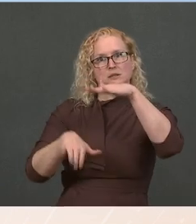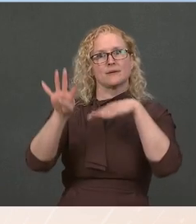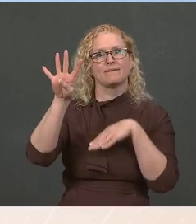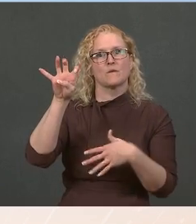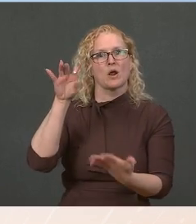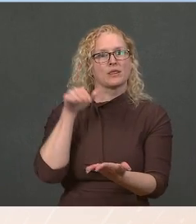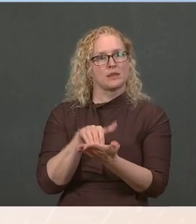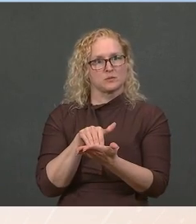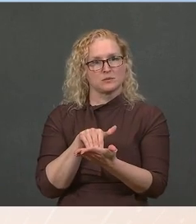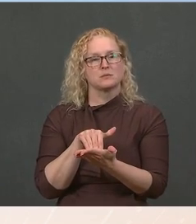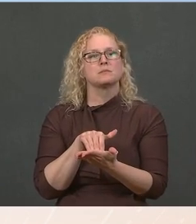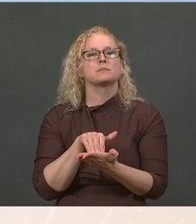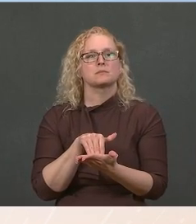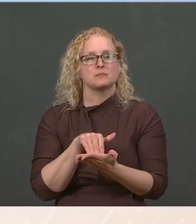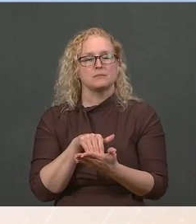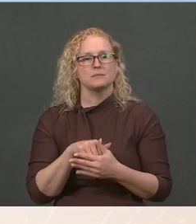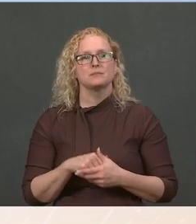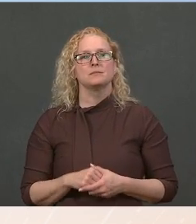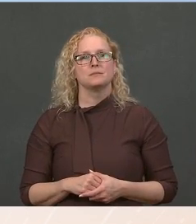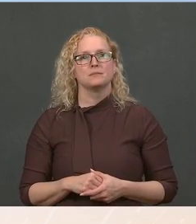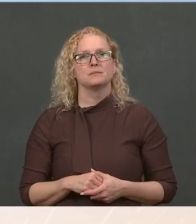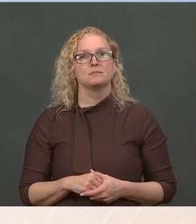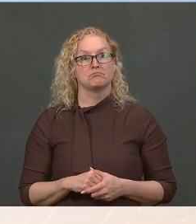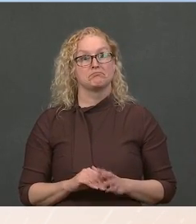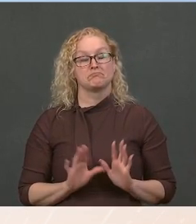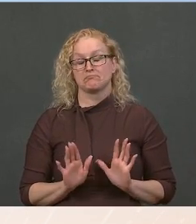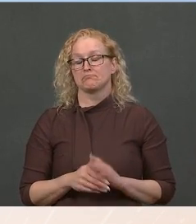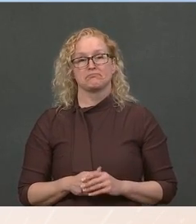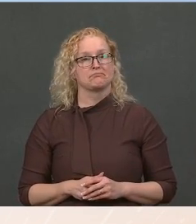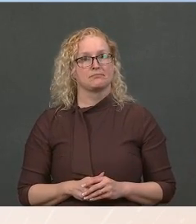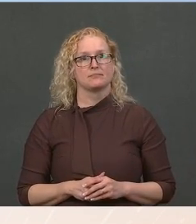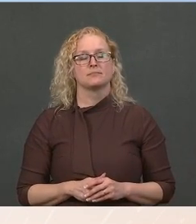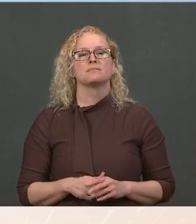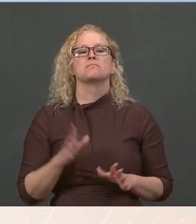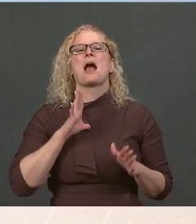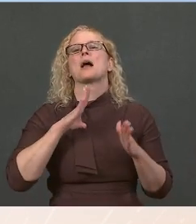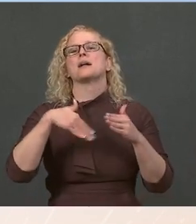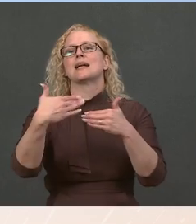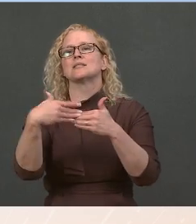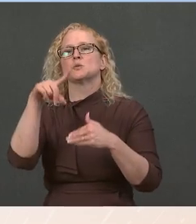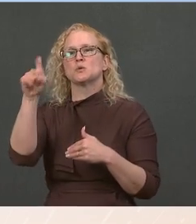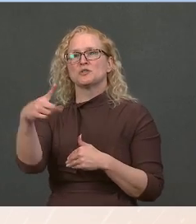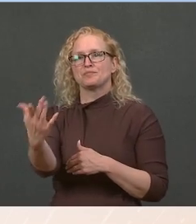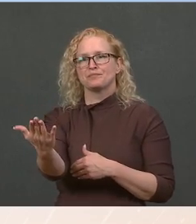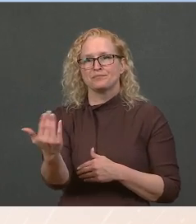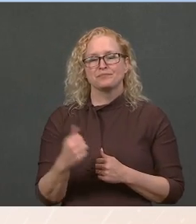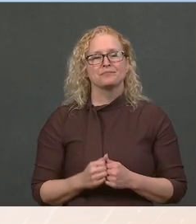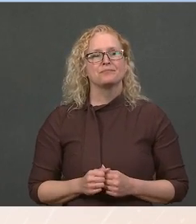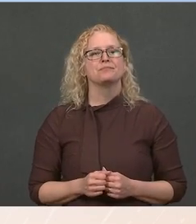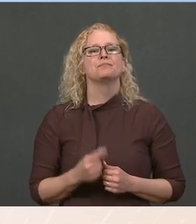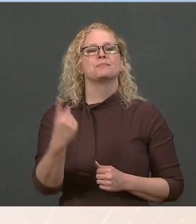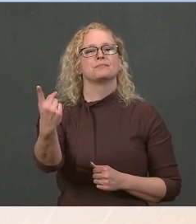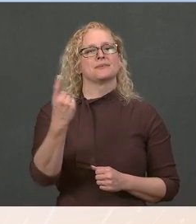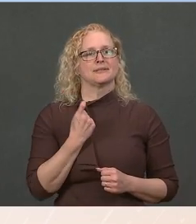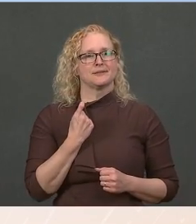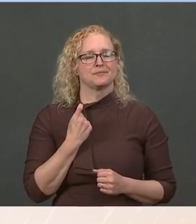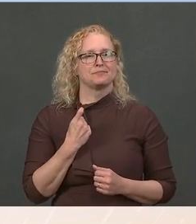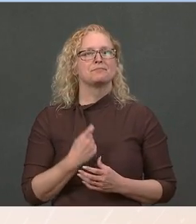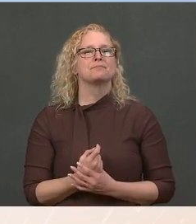one more follow-up really fast. When you -- to that point of what the arguments that the moderates are making, you know, they were -- they've made arguments similar to what --